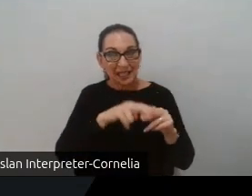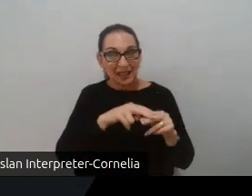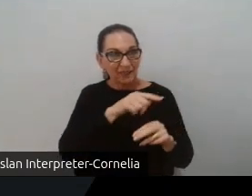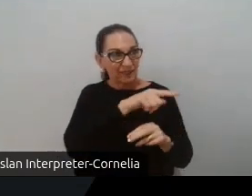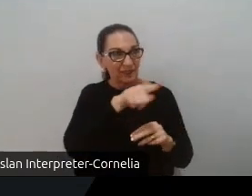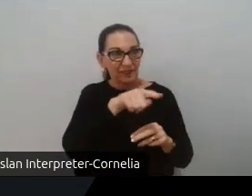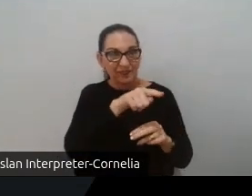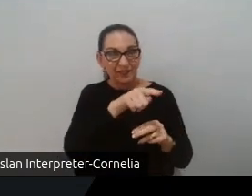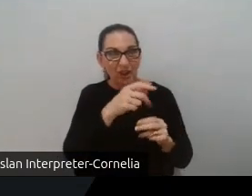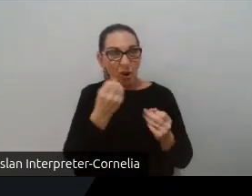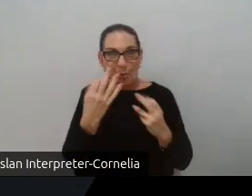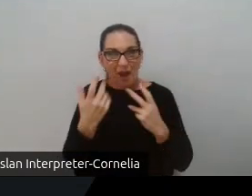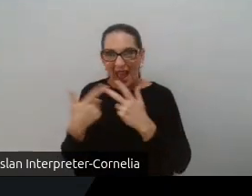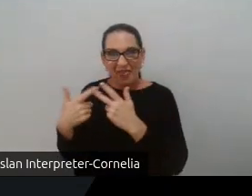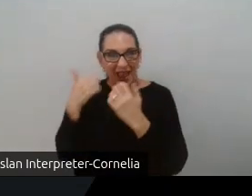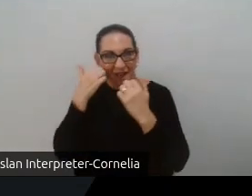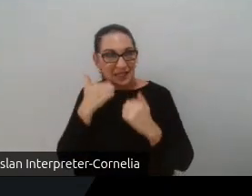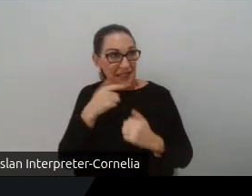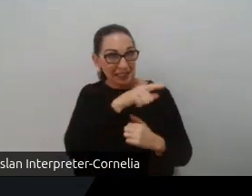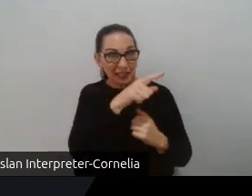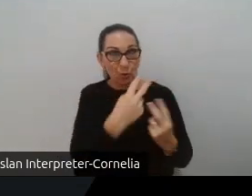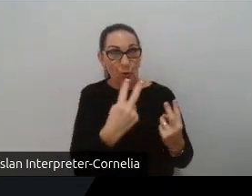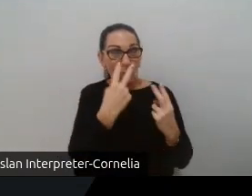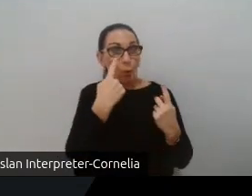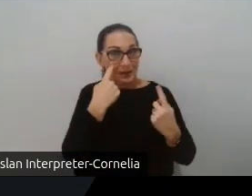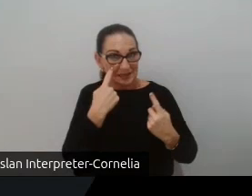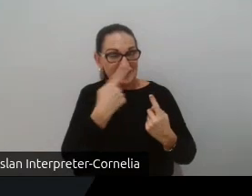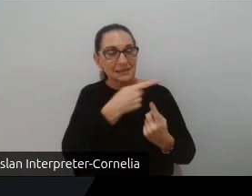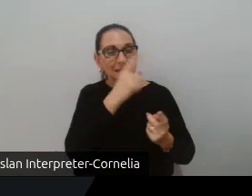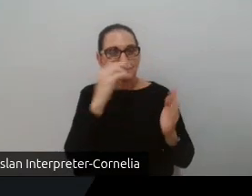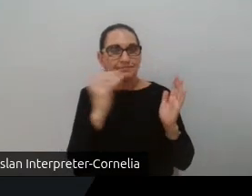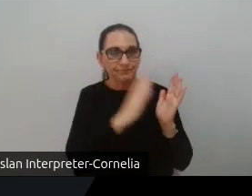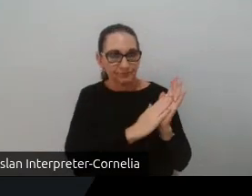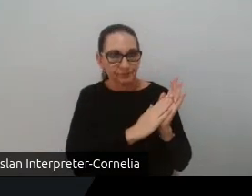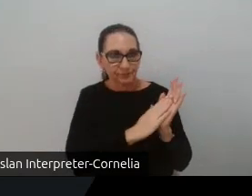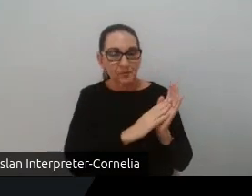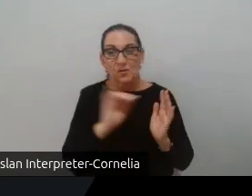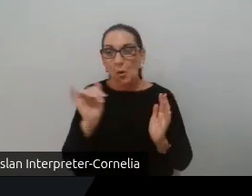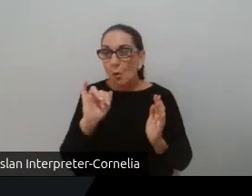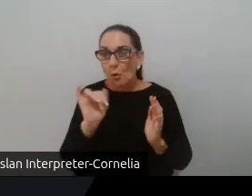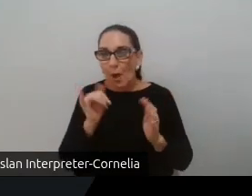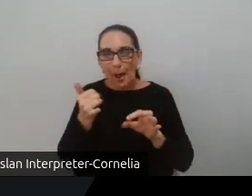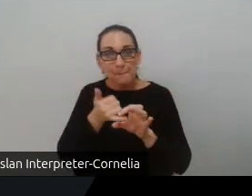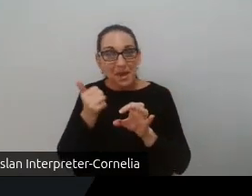um evidence that's okay. Um any medical reports if they agreed in the circumstance attended the